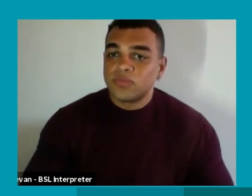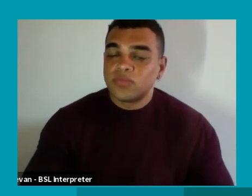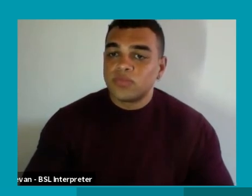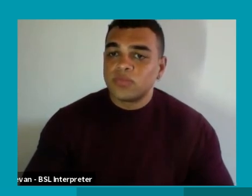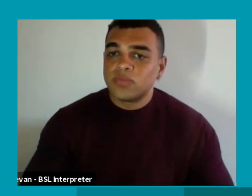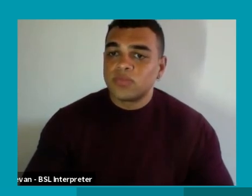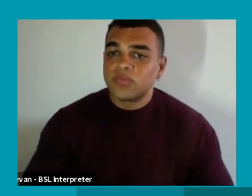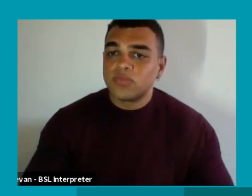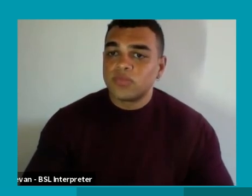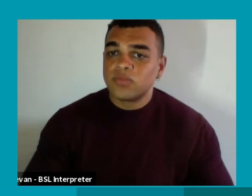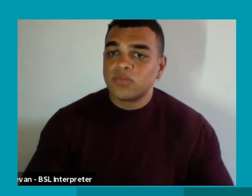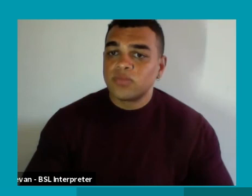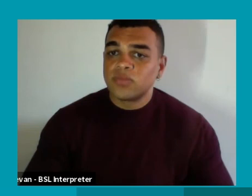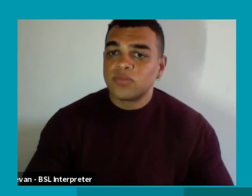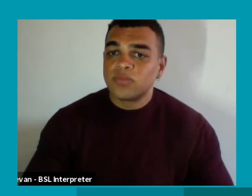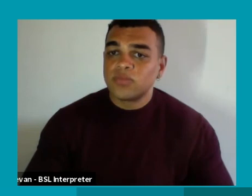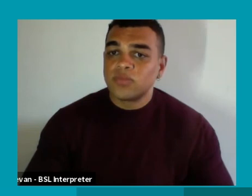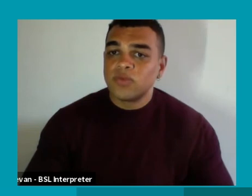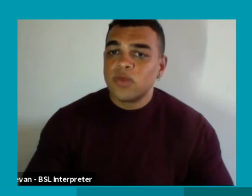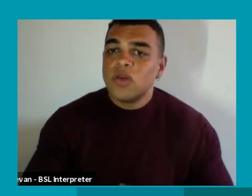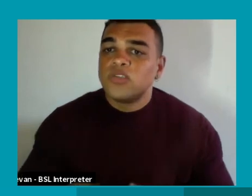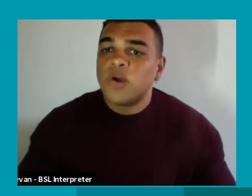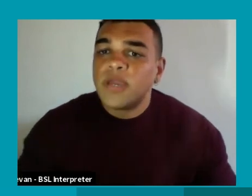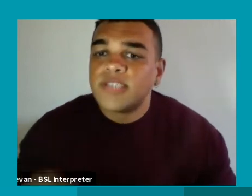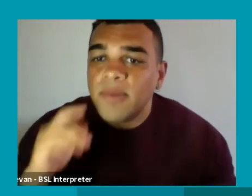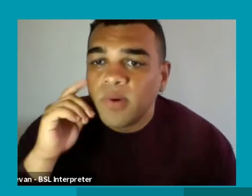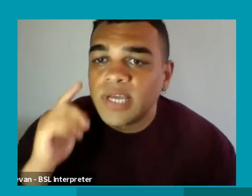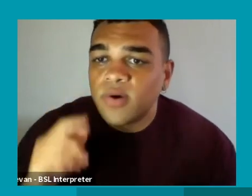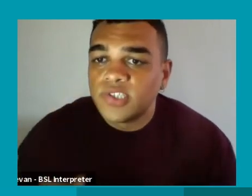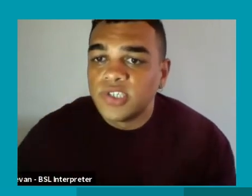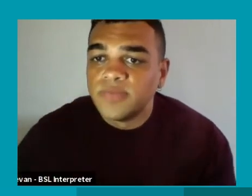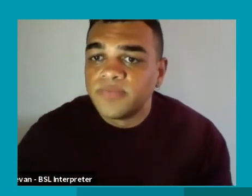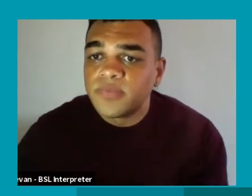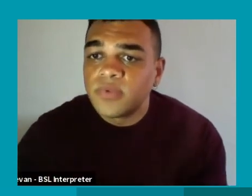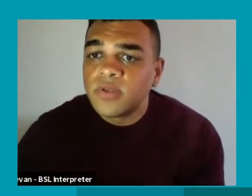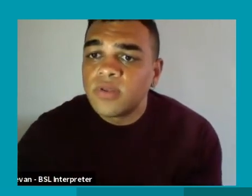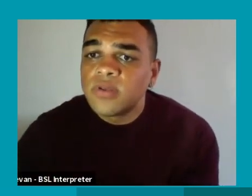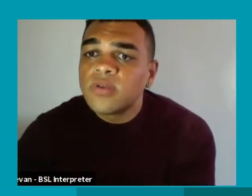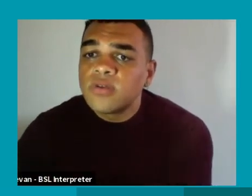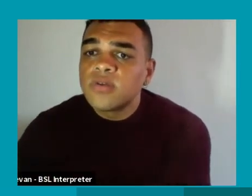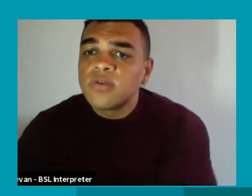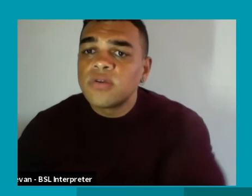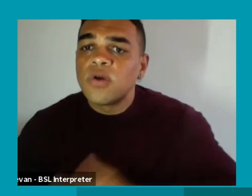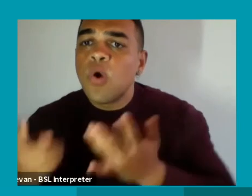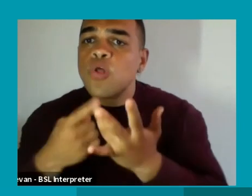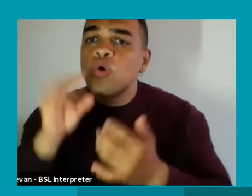An example is NHS digital which has recently advertised with Evenbreak was that question? The question is what type